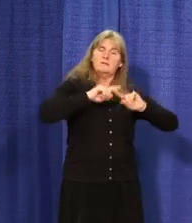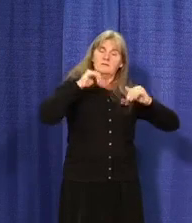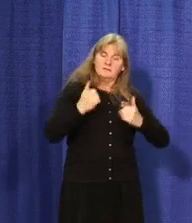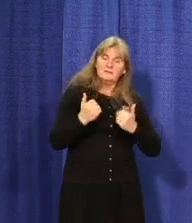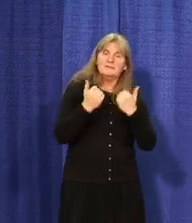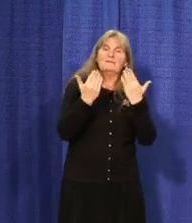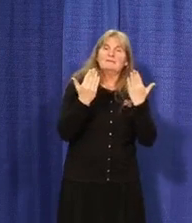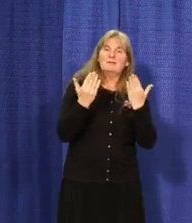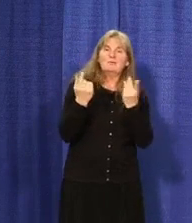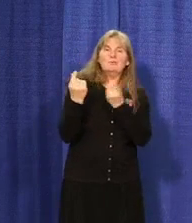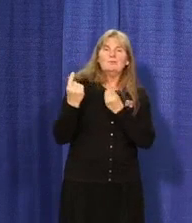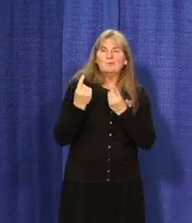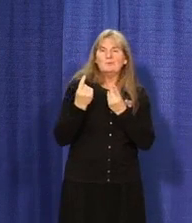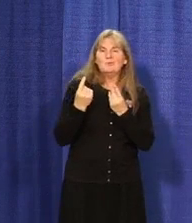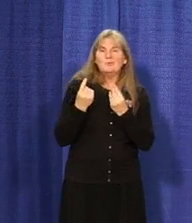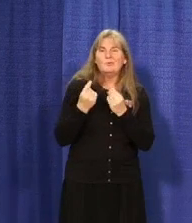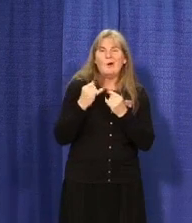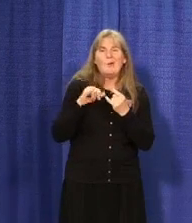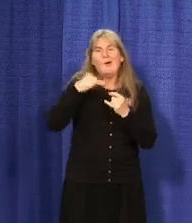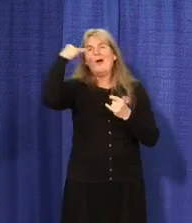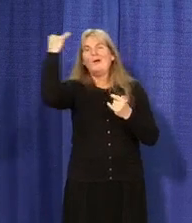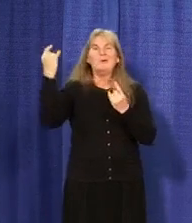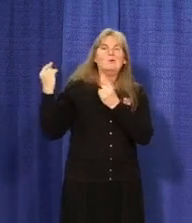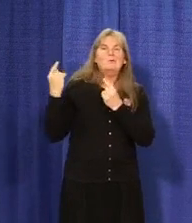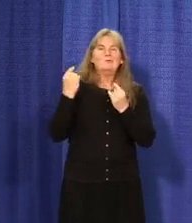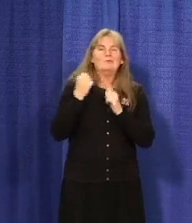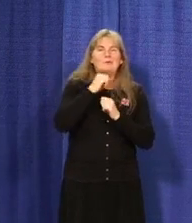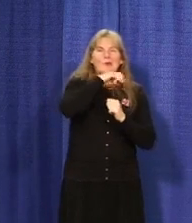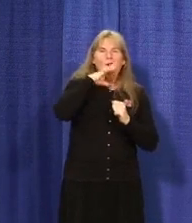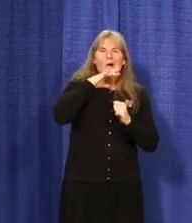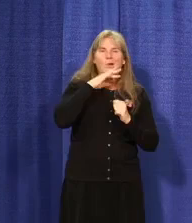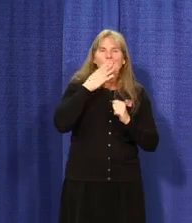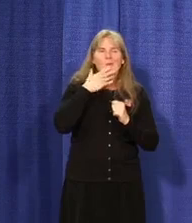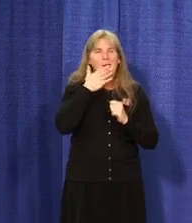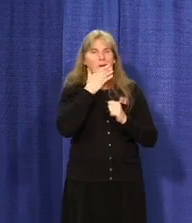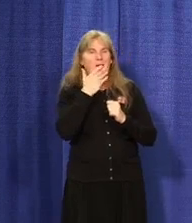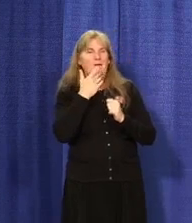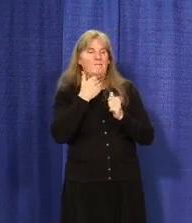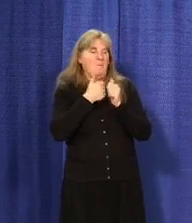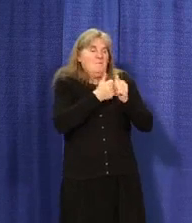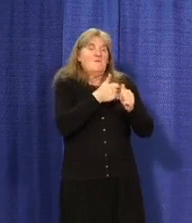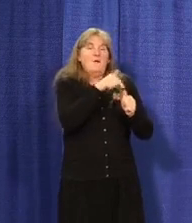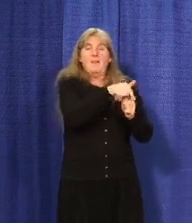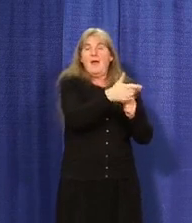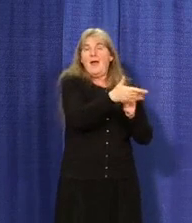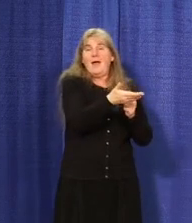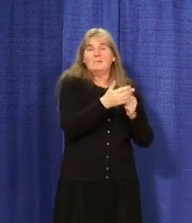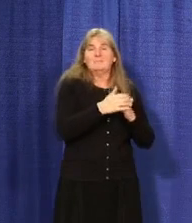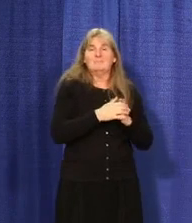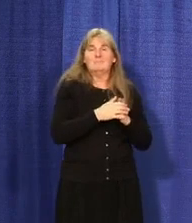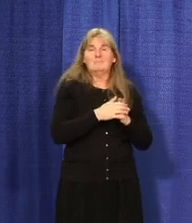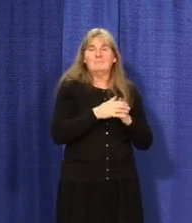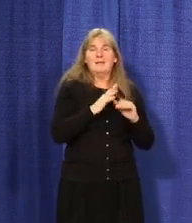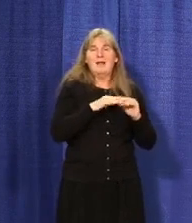website about other ideas, maybe that is a bit of a group discussion amongst parents.